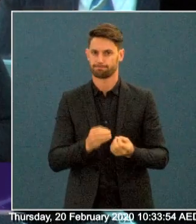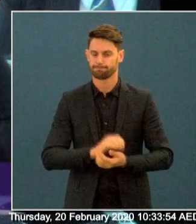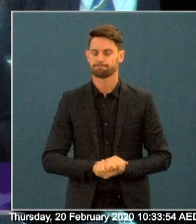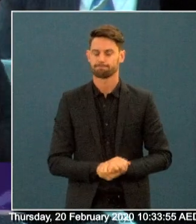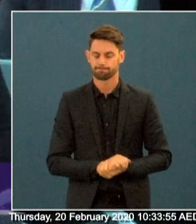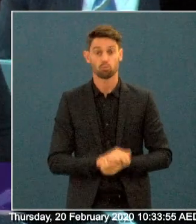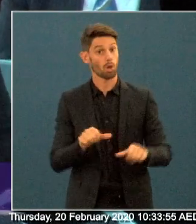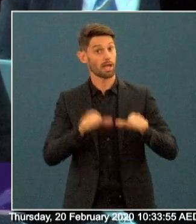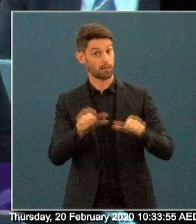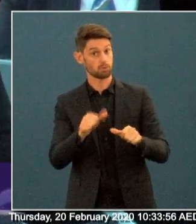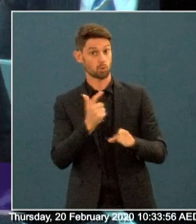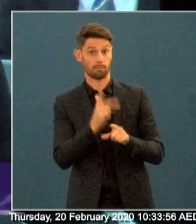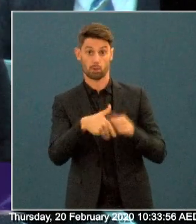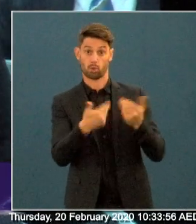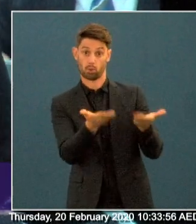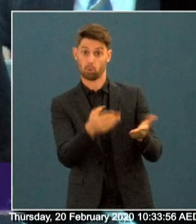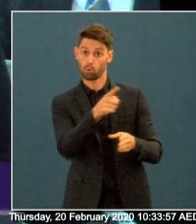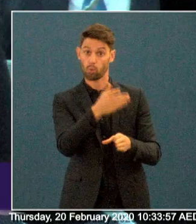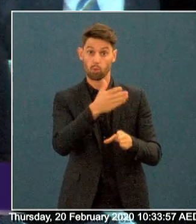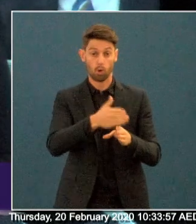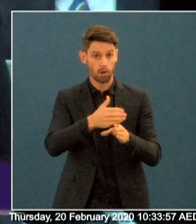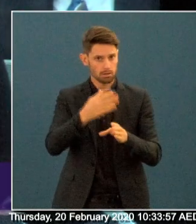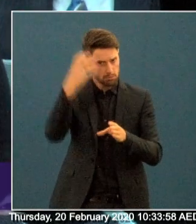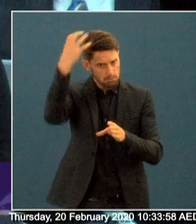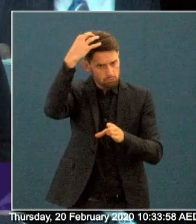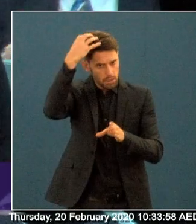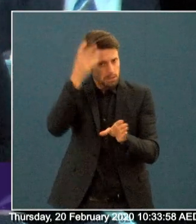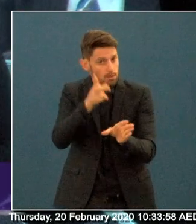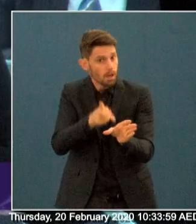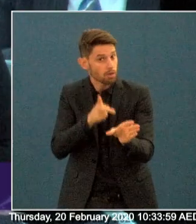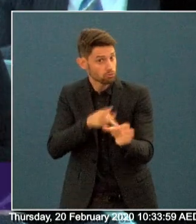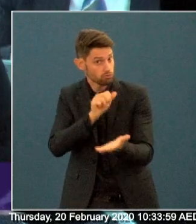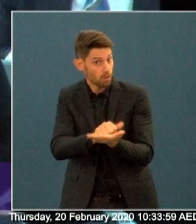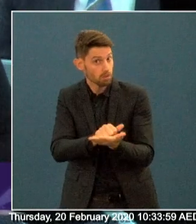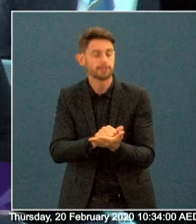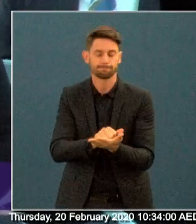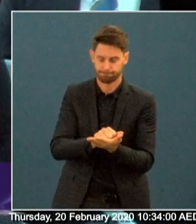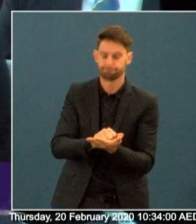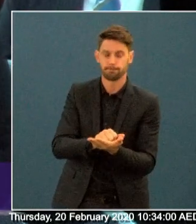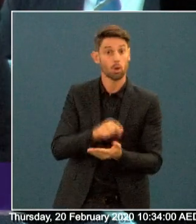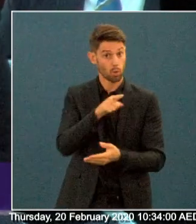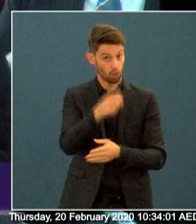You are a neuropsychiatrist. That's correct. And you have over 30 years' experience